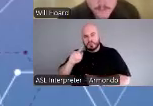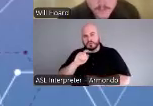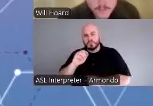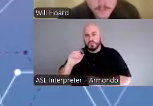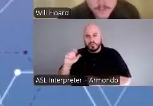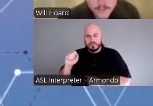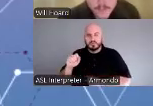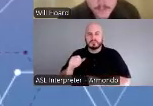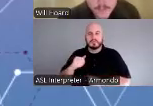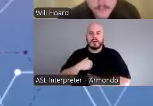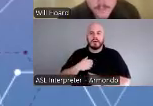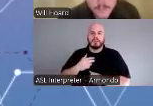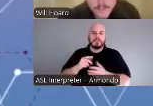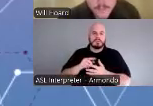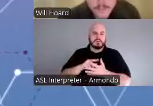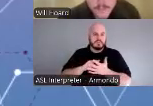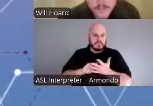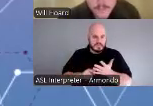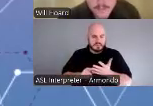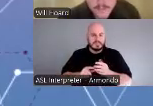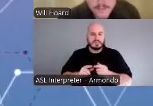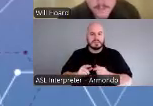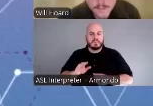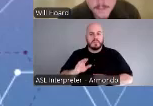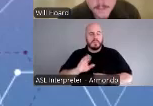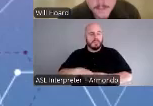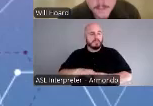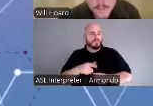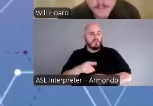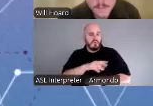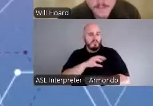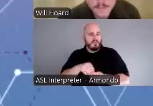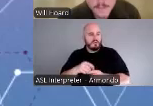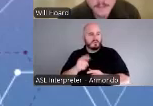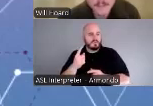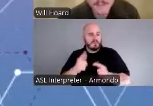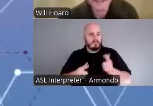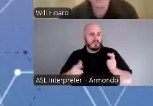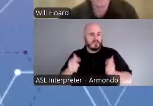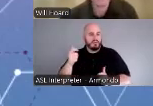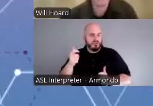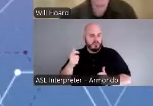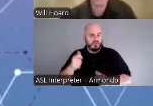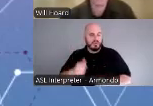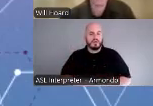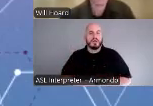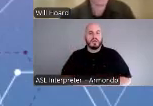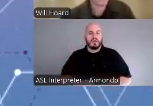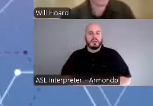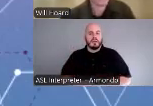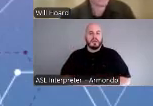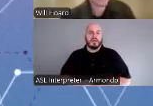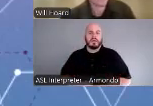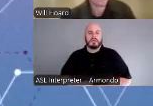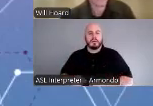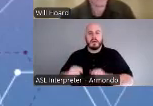And you're like, hey, you're a part of something bigger, and you're able to--